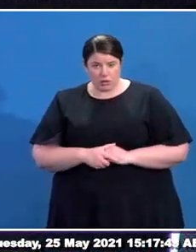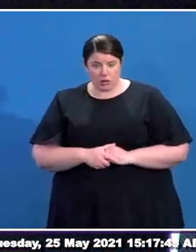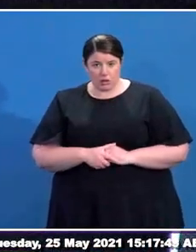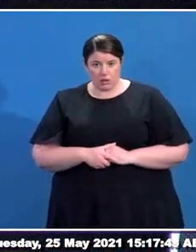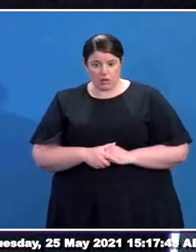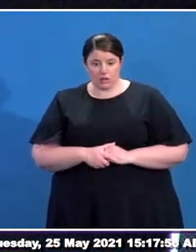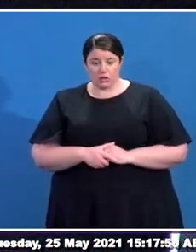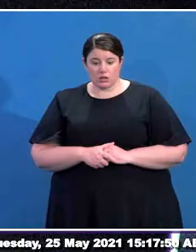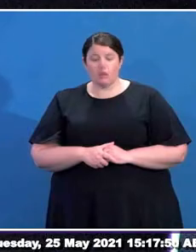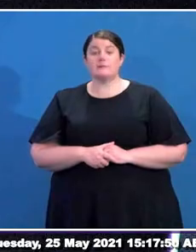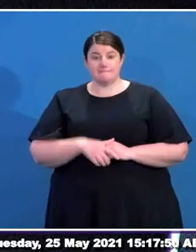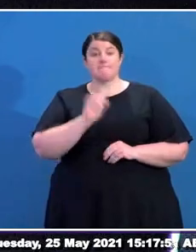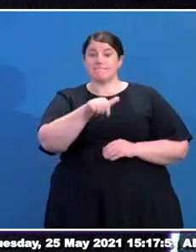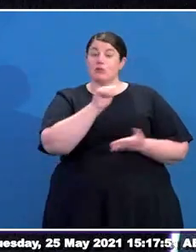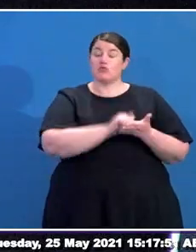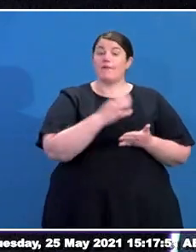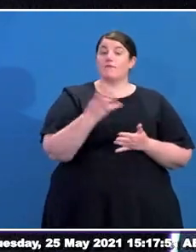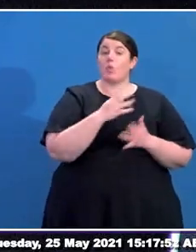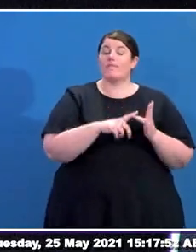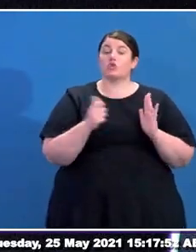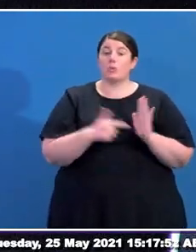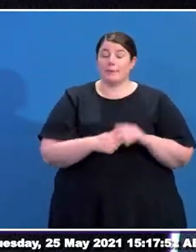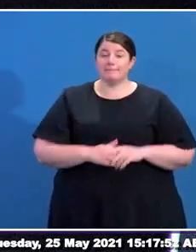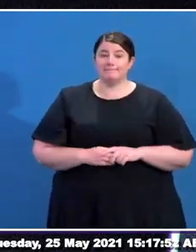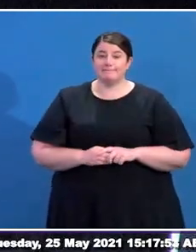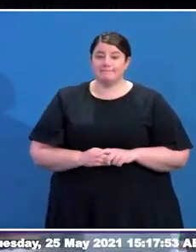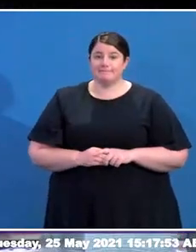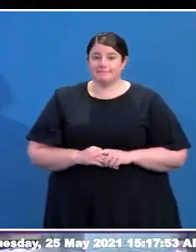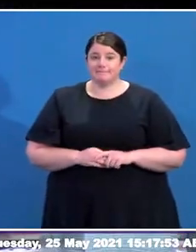Yes, 4 October. I see.